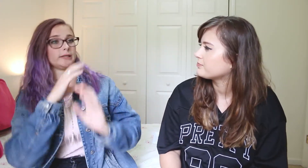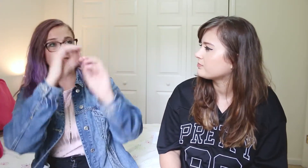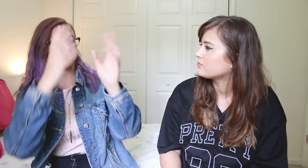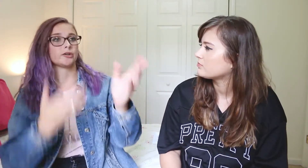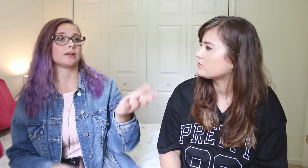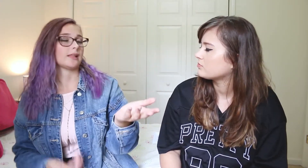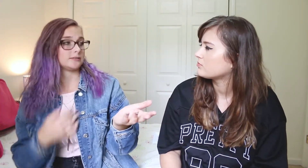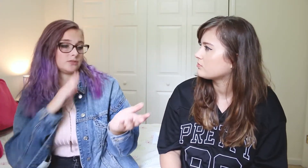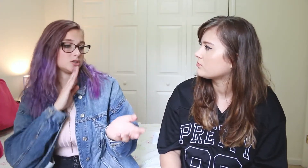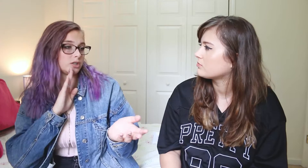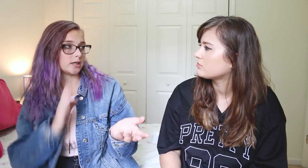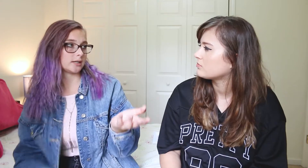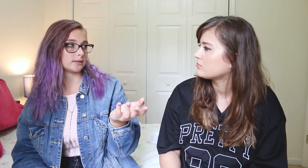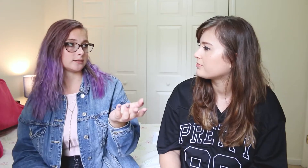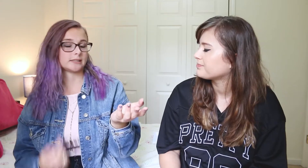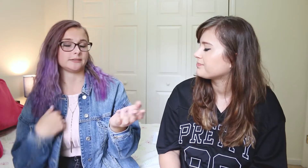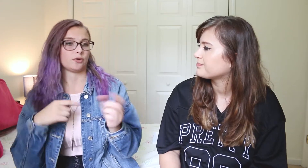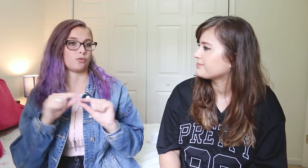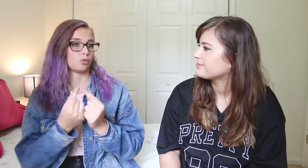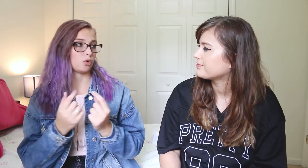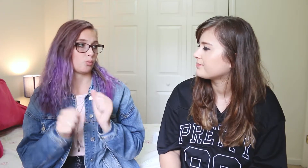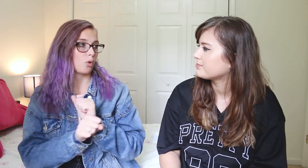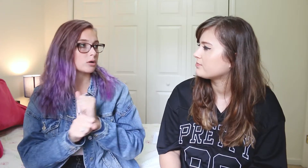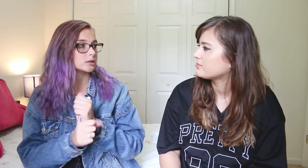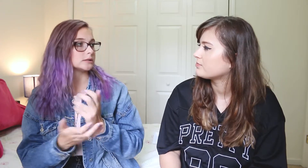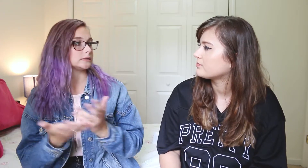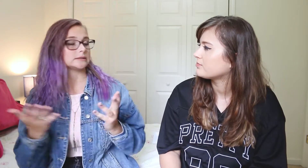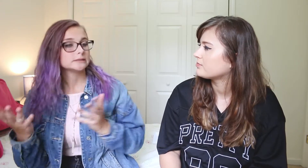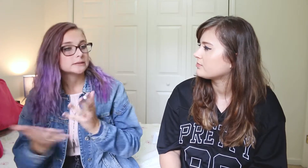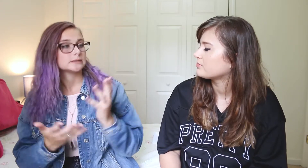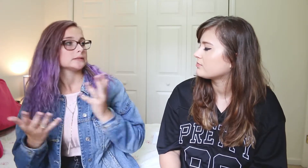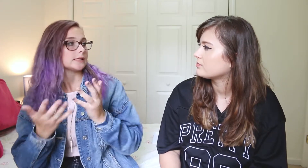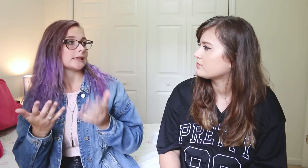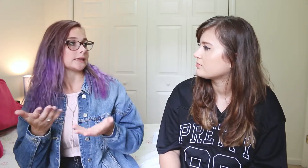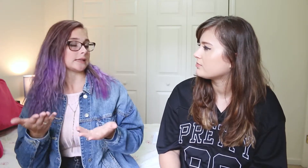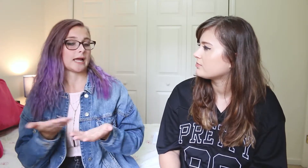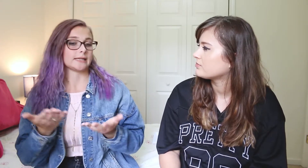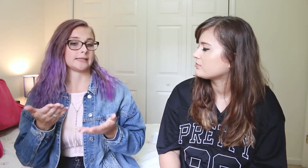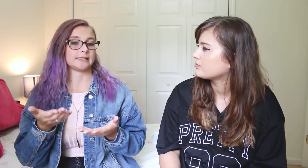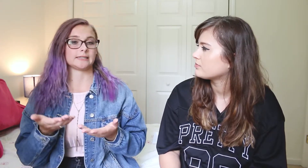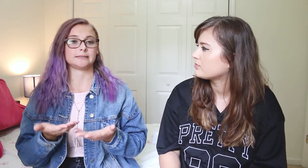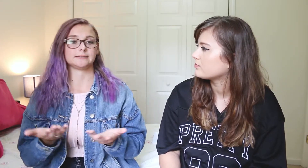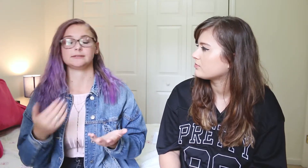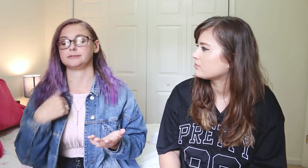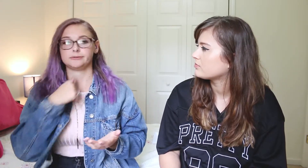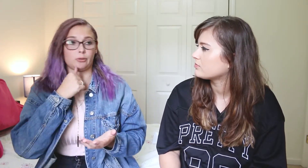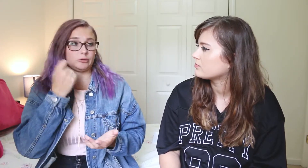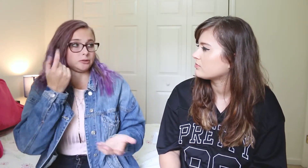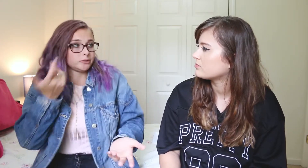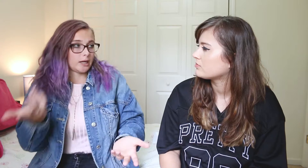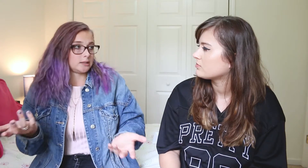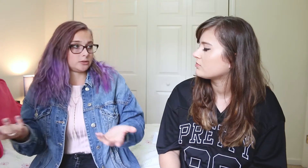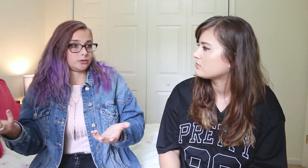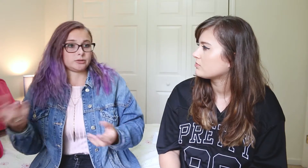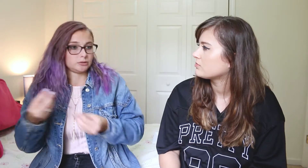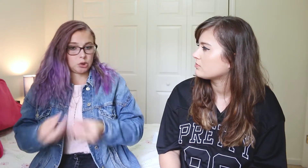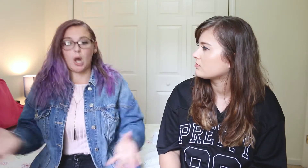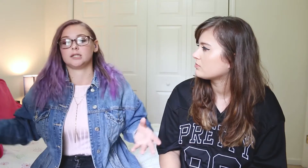So you only get the teacher and that’s frustrating like with group work you just don’t understand.